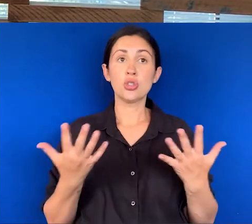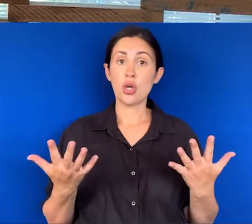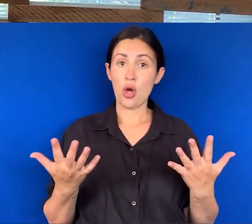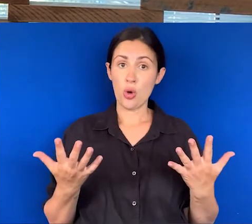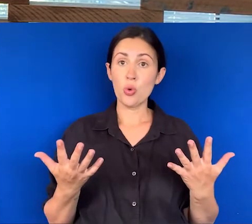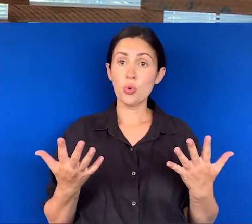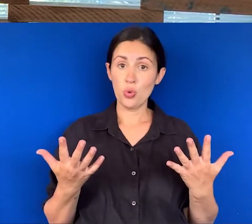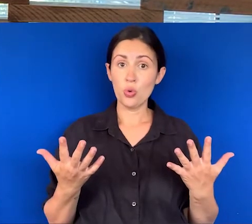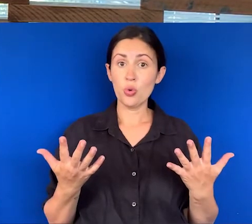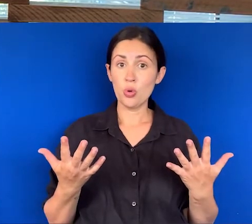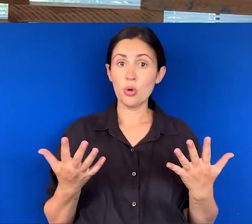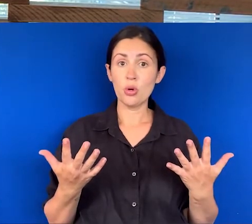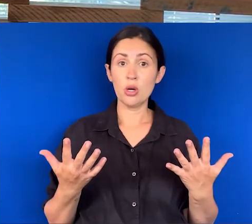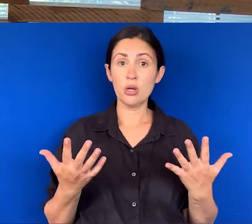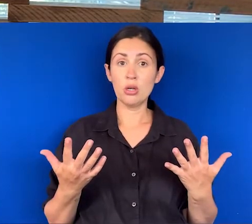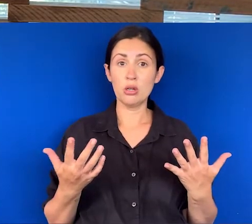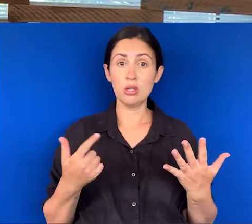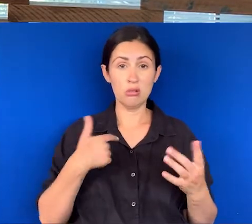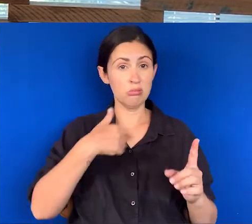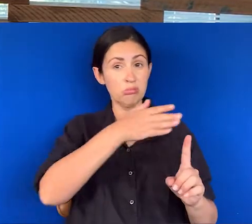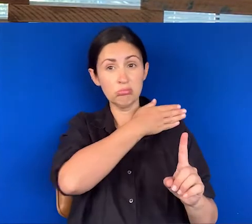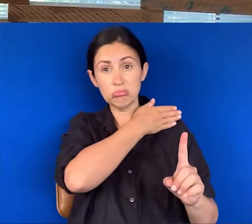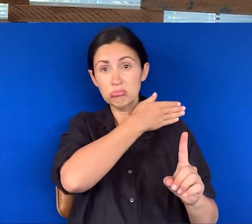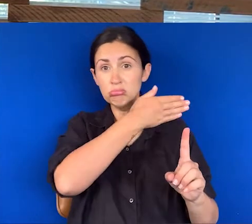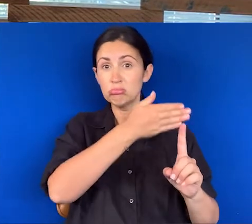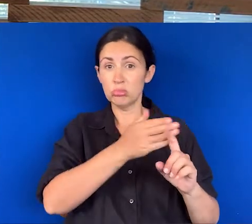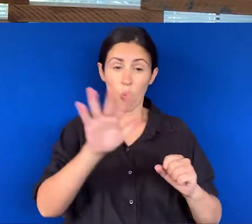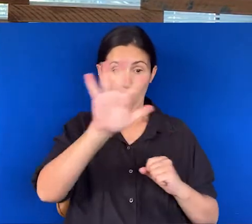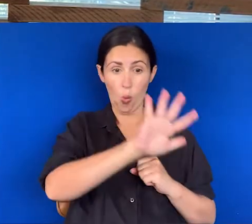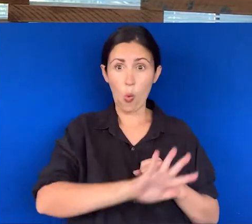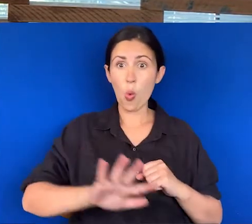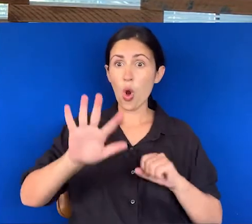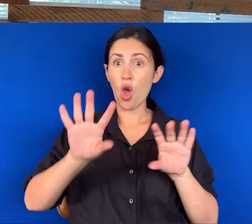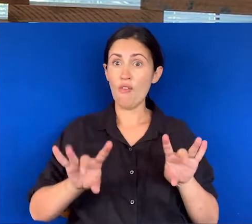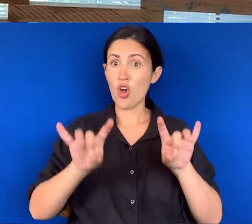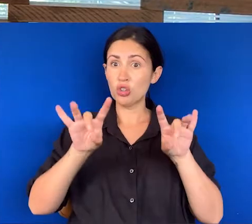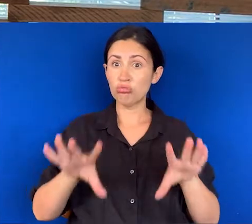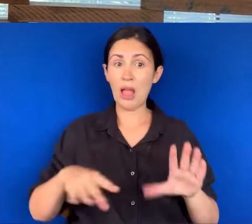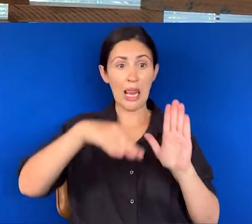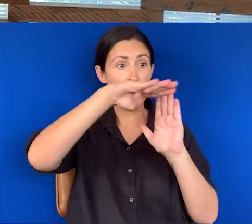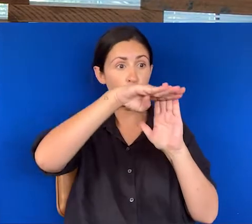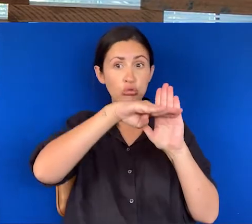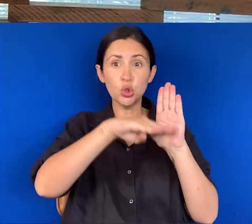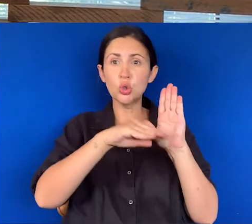As we see, and have seen, all of the states and territories relax their restrictions